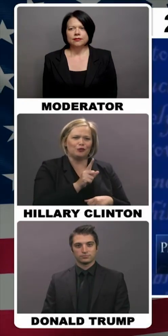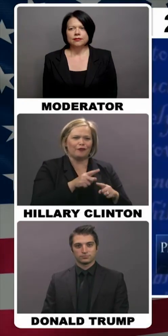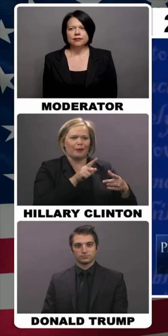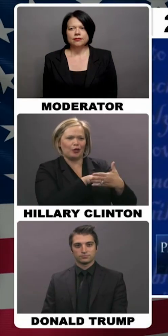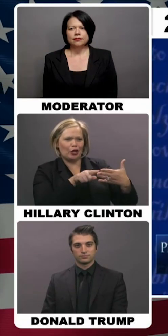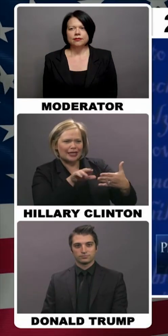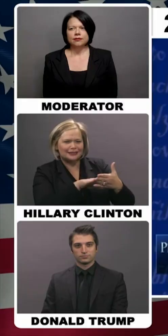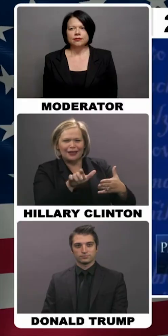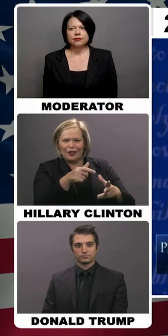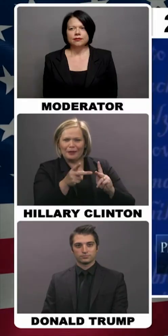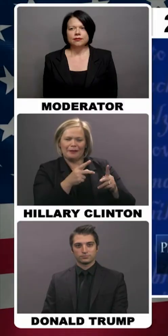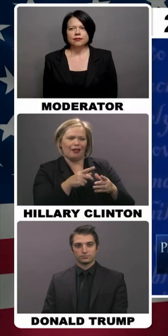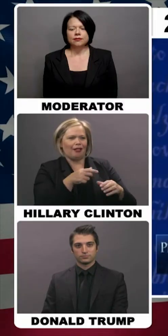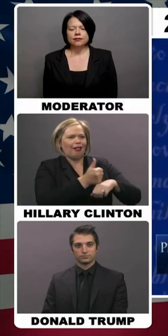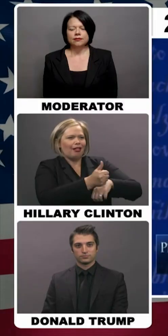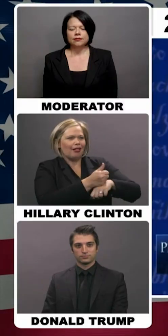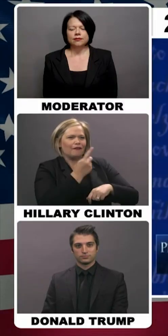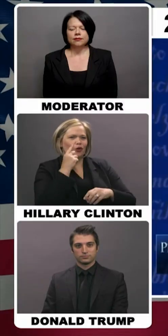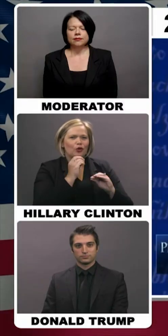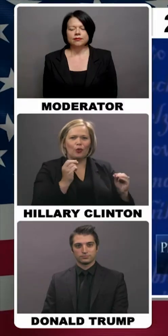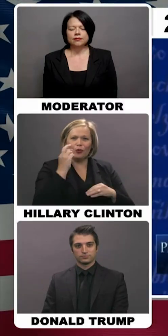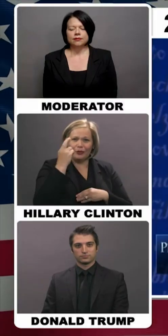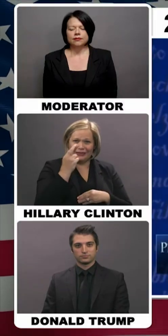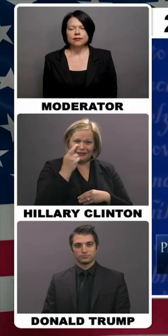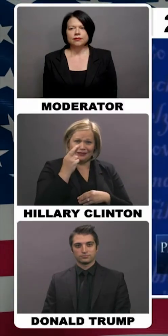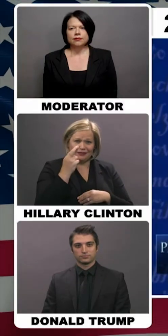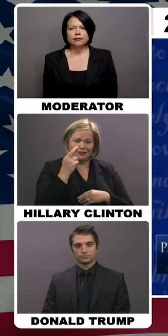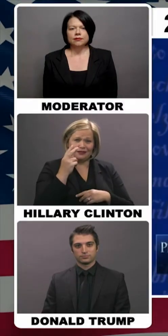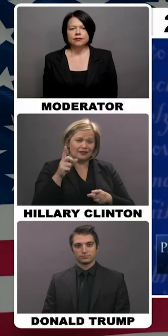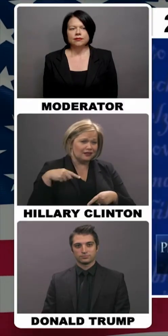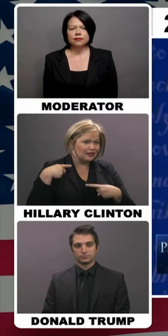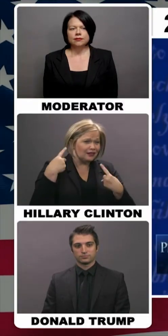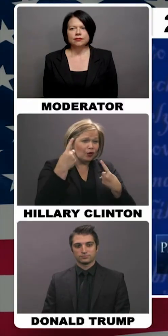Uh, after a year long investigation, there is no evidence